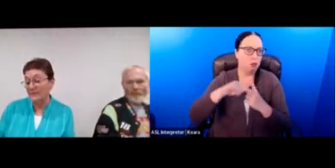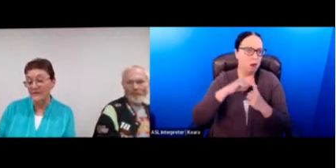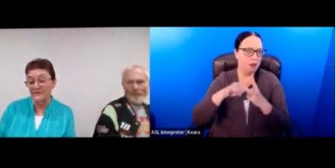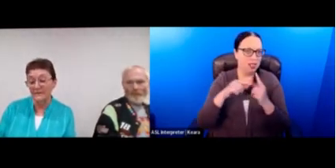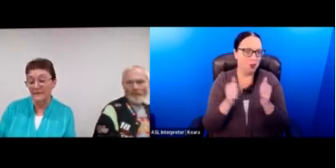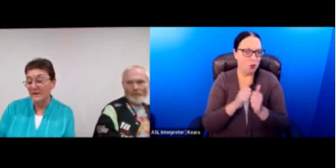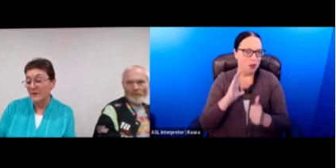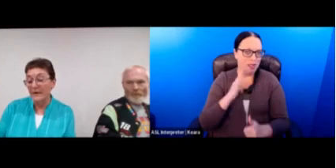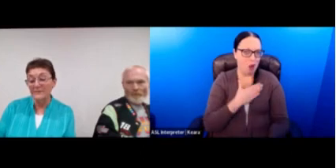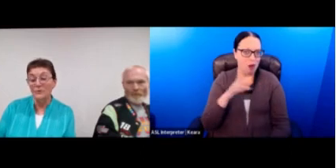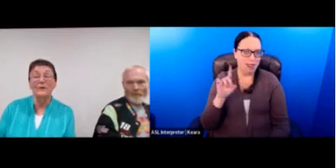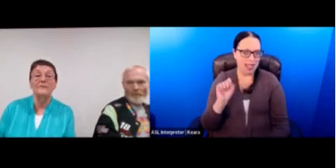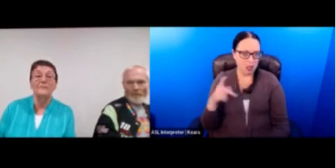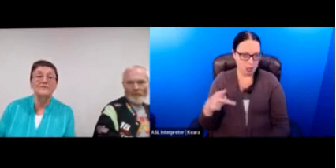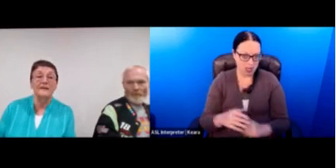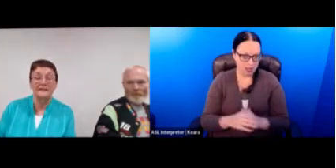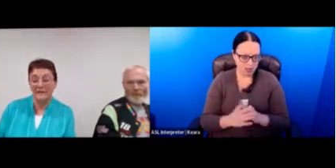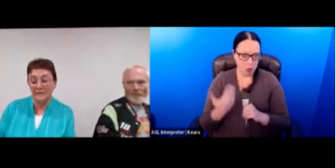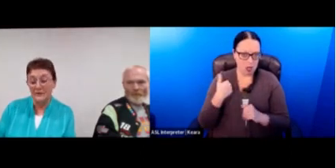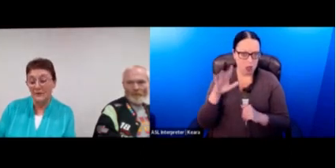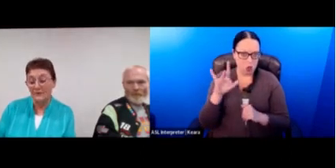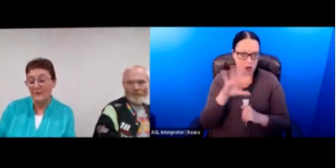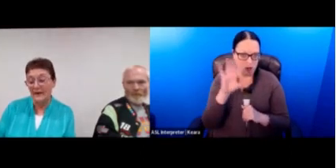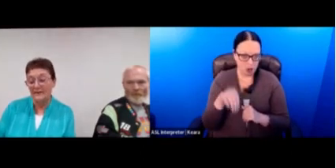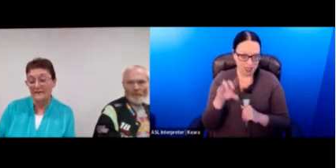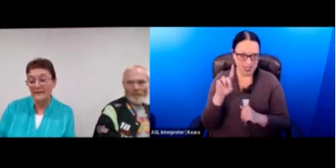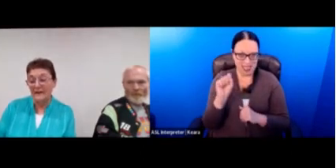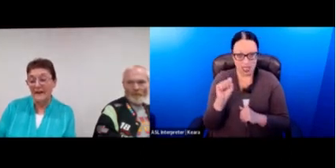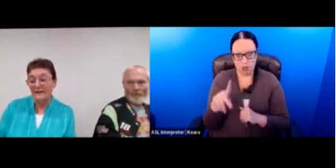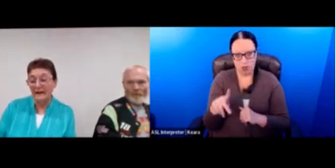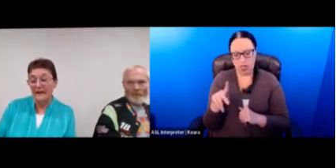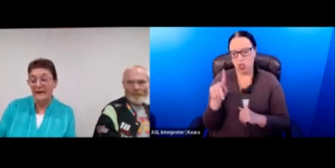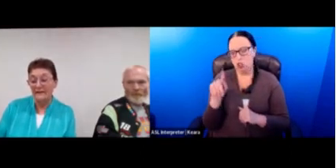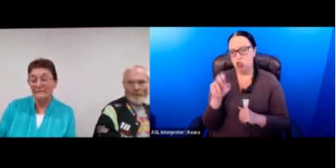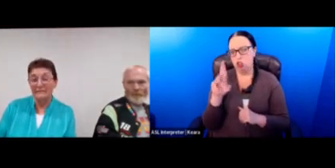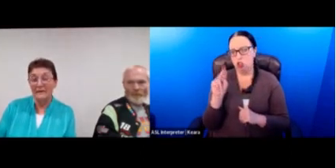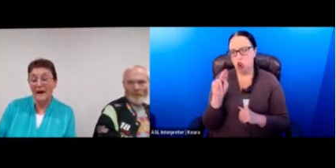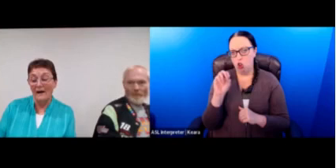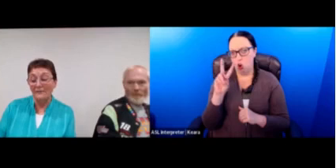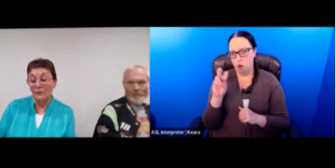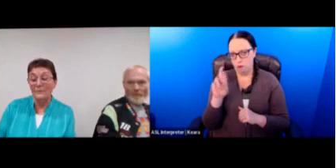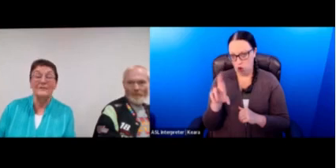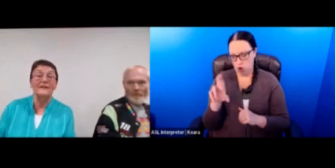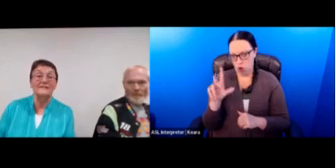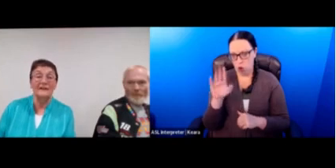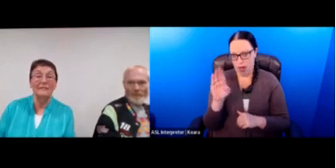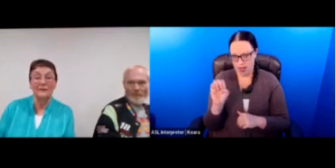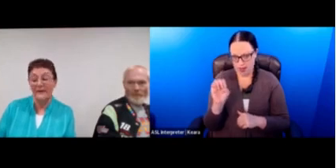professionals. We have a 25% DSP turnover rate, and and a 4% DSP